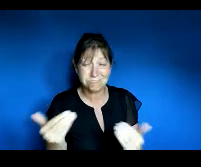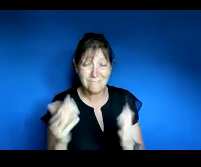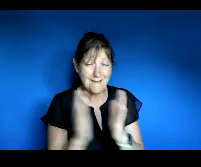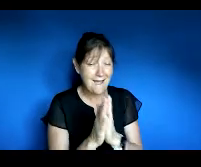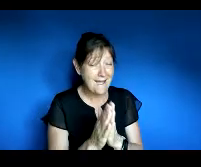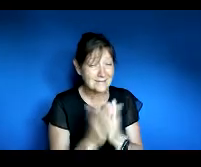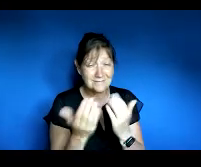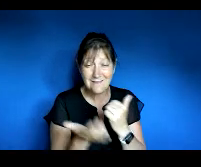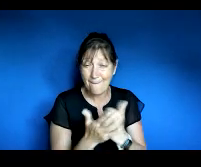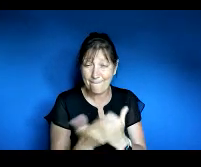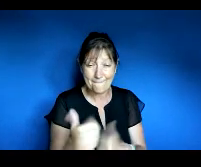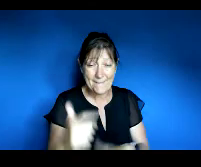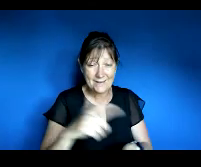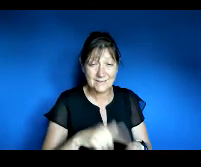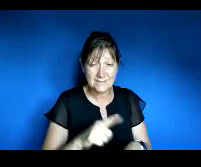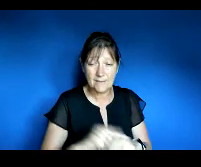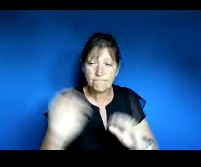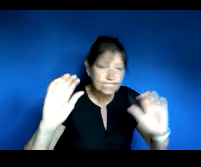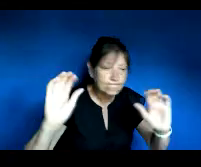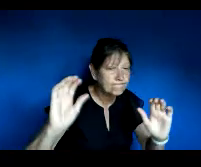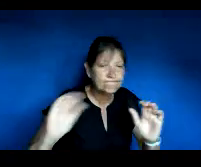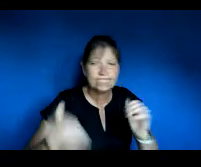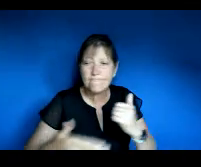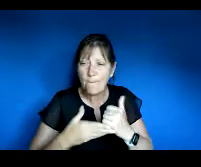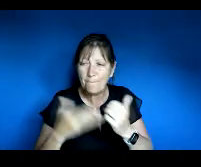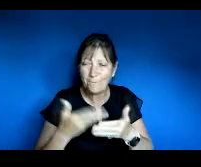and seek those resources. And then, you know,